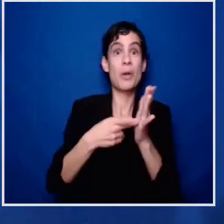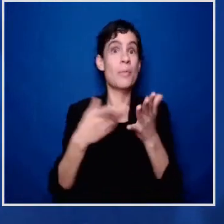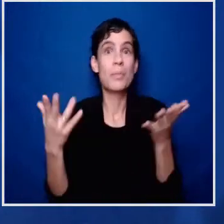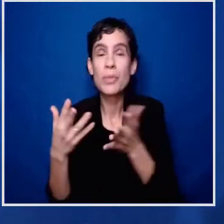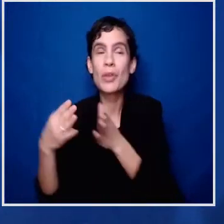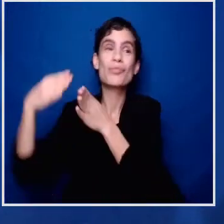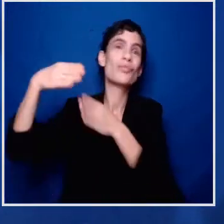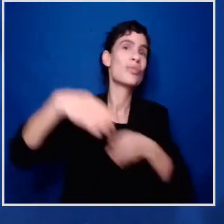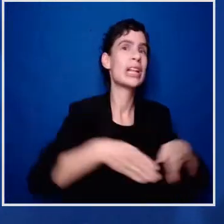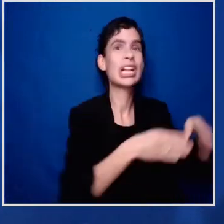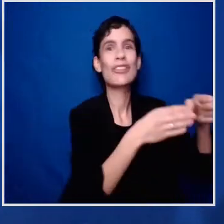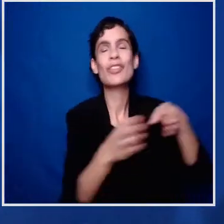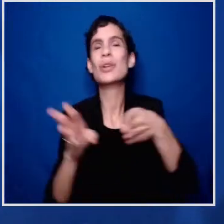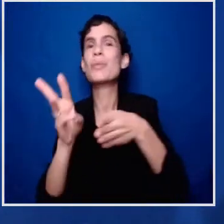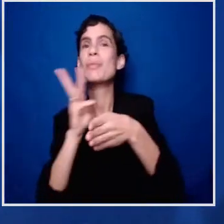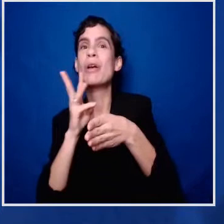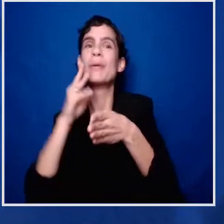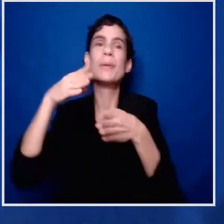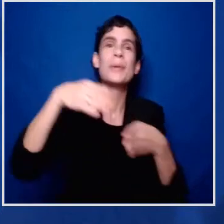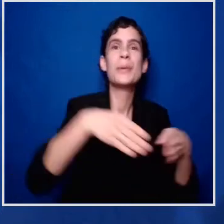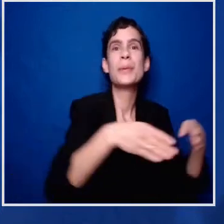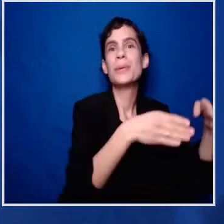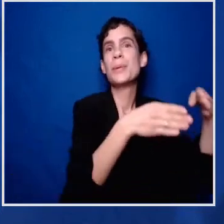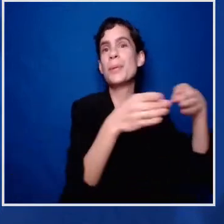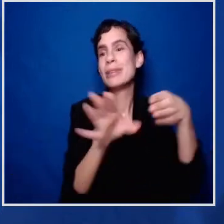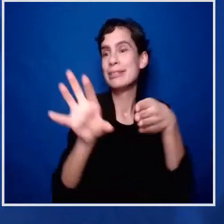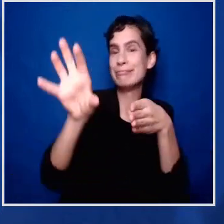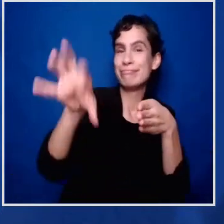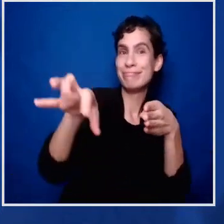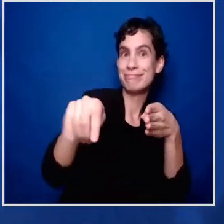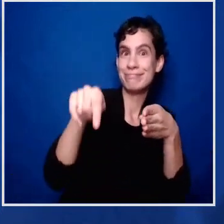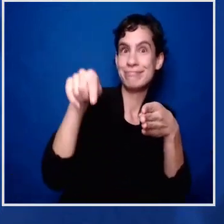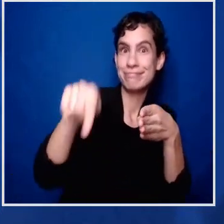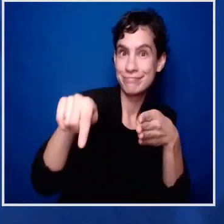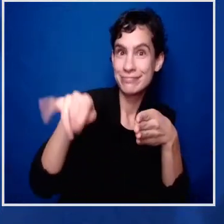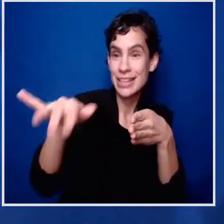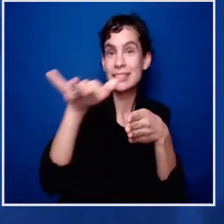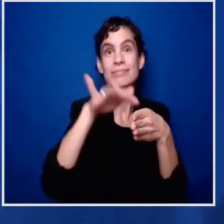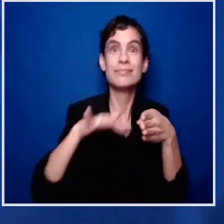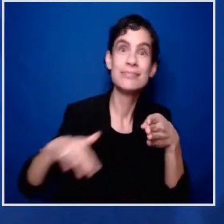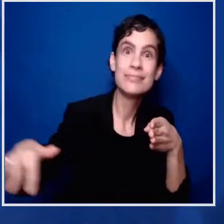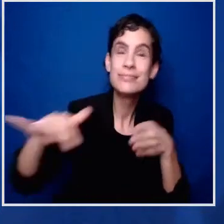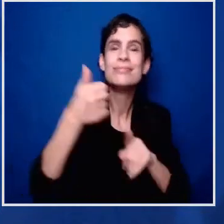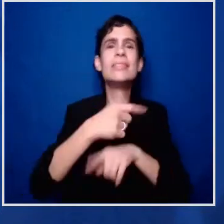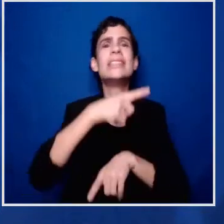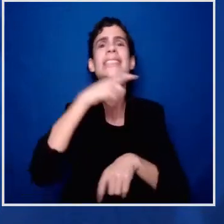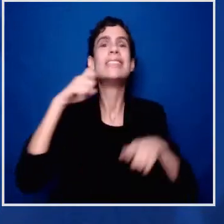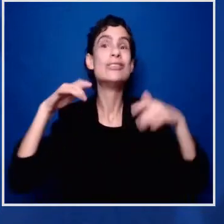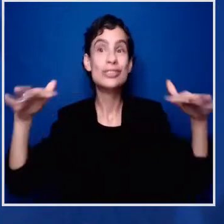WASH LEAVES ITSELF IN THE SAND OR THE GRAPHIC FOR THOSE